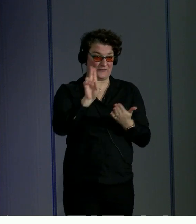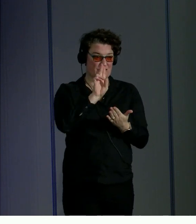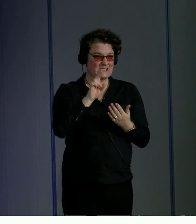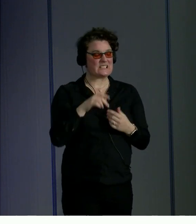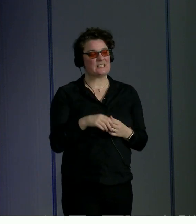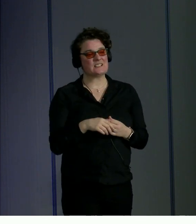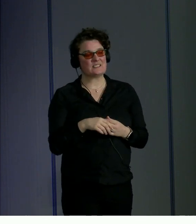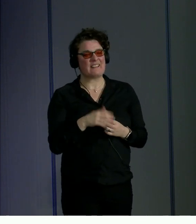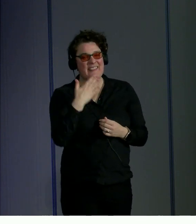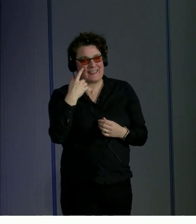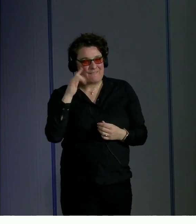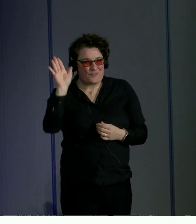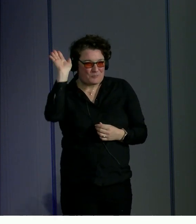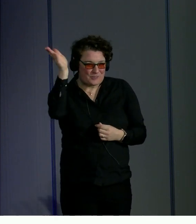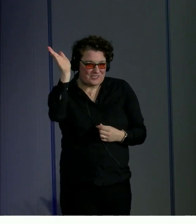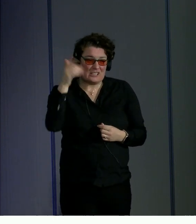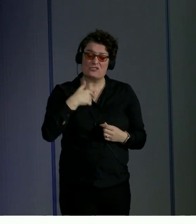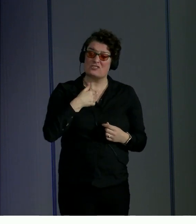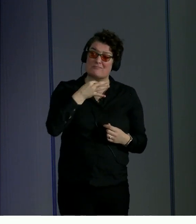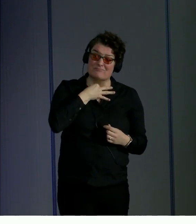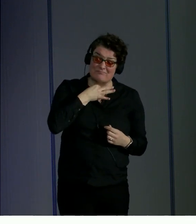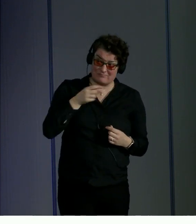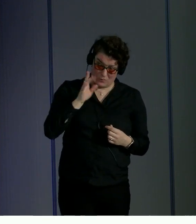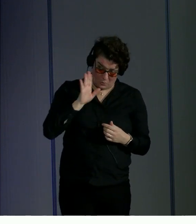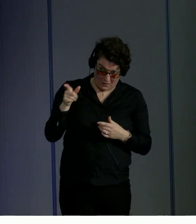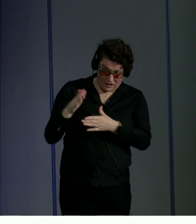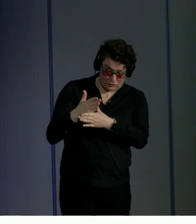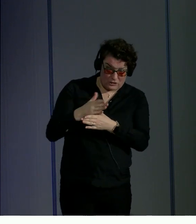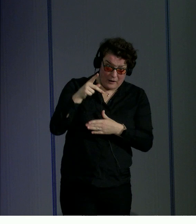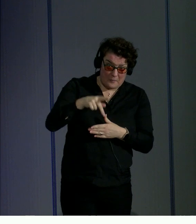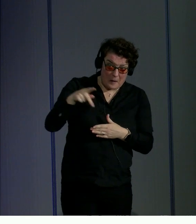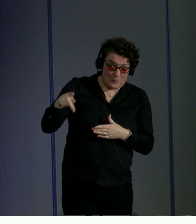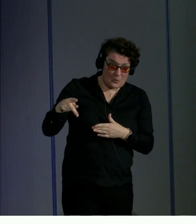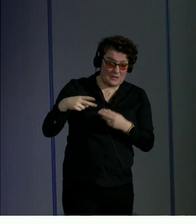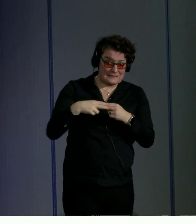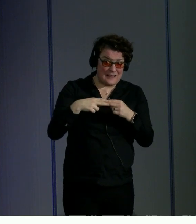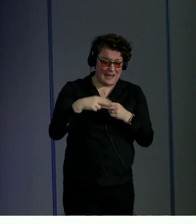to ask, actually are you planning to share the PowerPoint slides? Because I think you have some